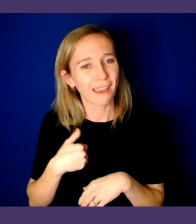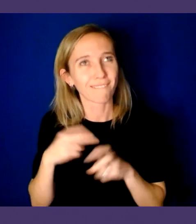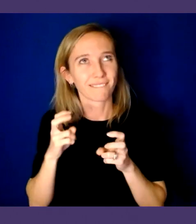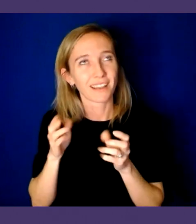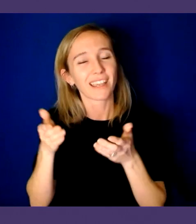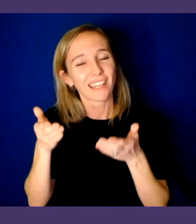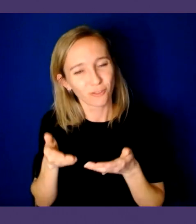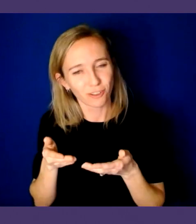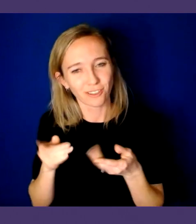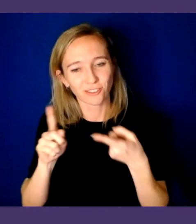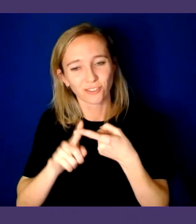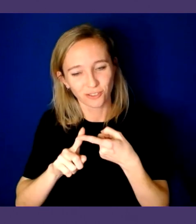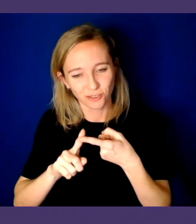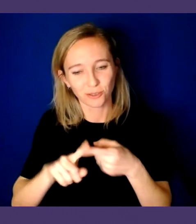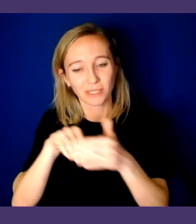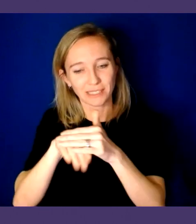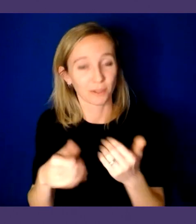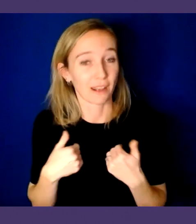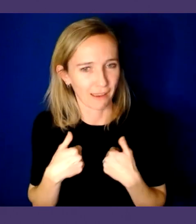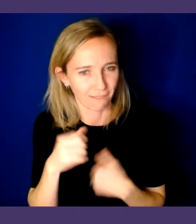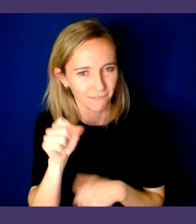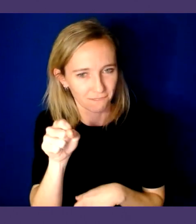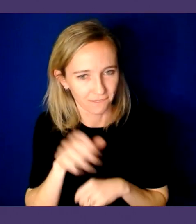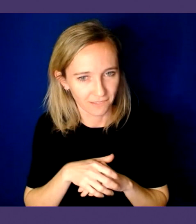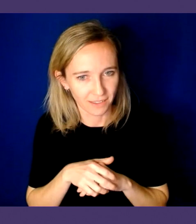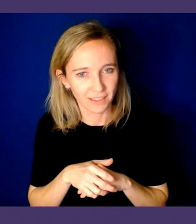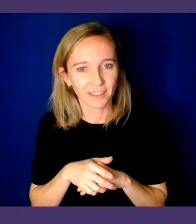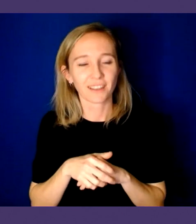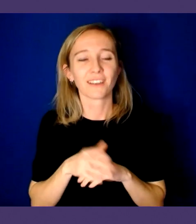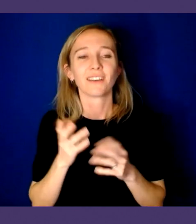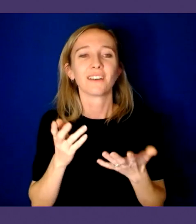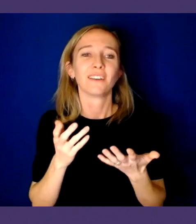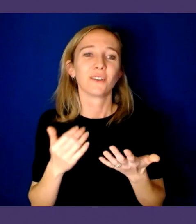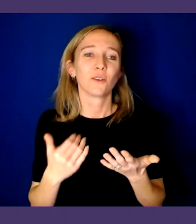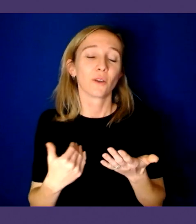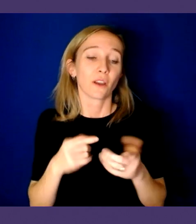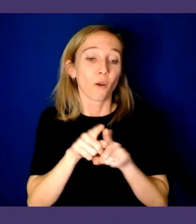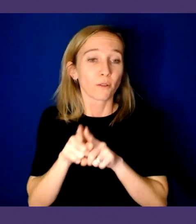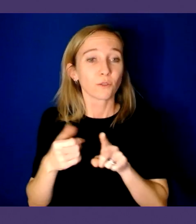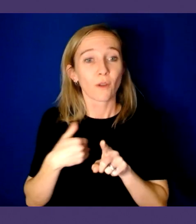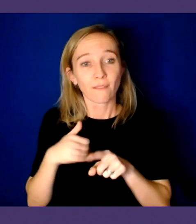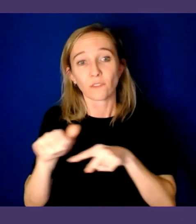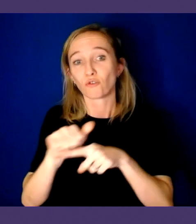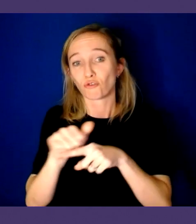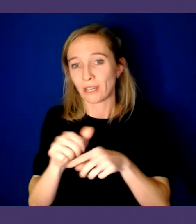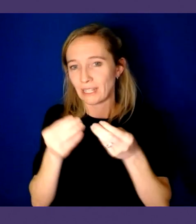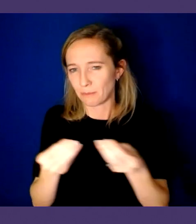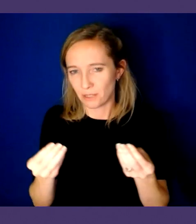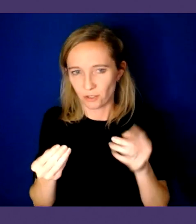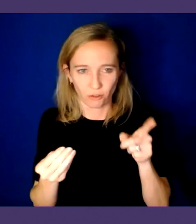We have the training material that Carie mentioned.